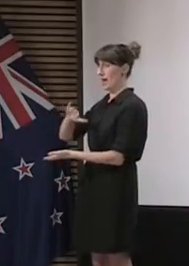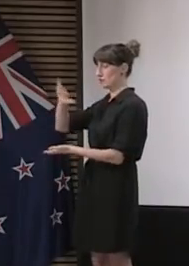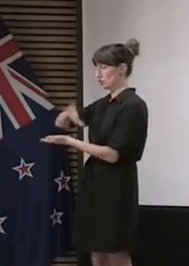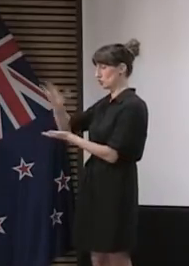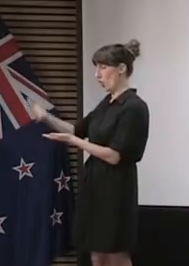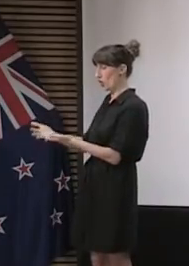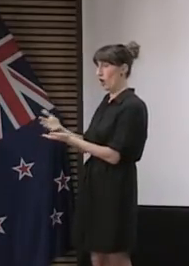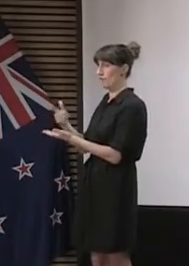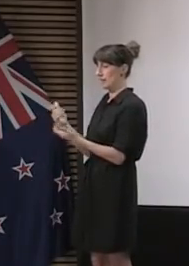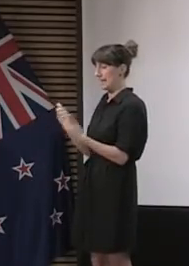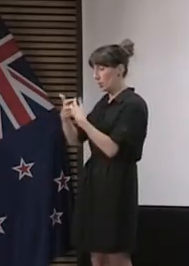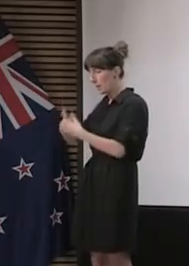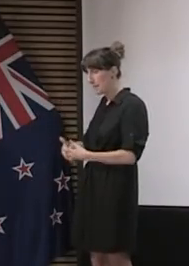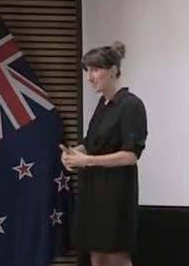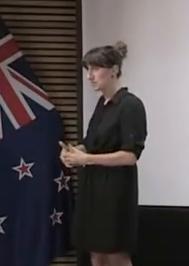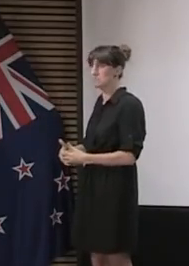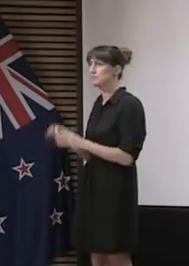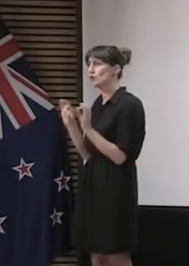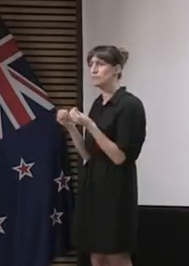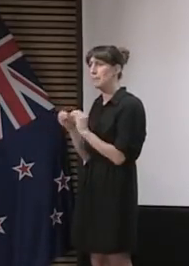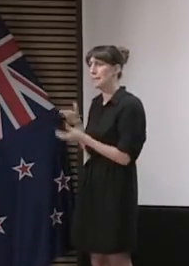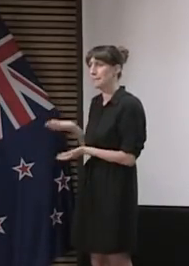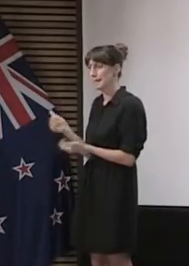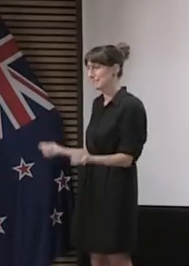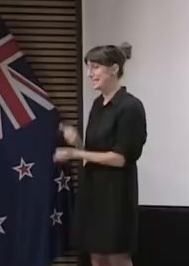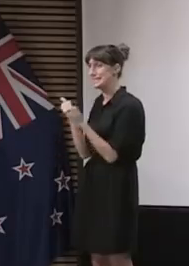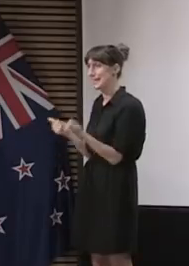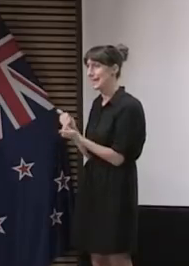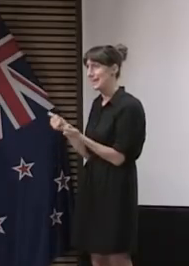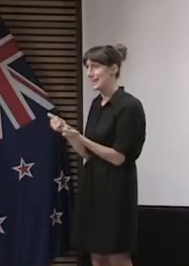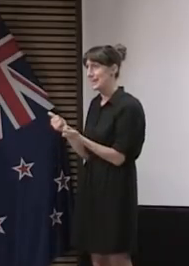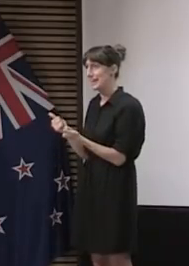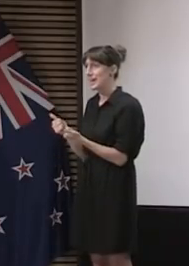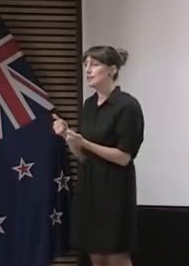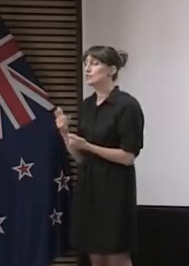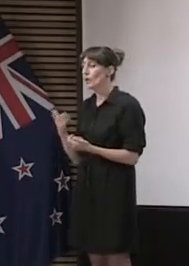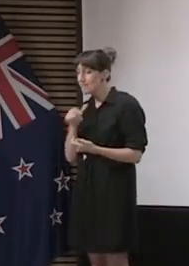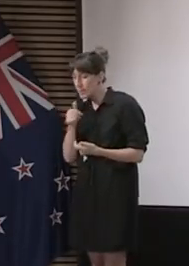We continue to try andmeet any needs that we arehearing on the ground andthat's why we rely on thoseexamples being raised.